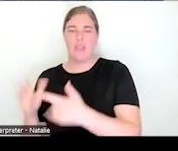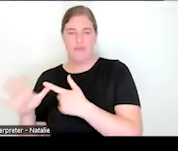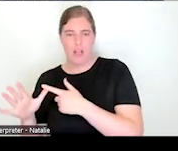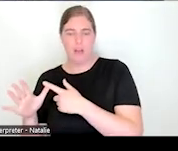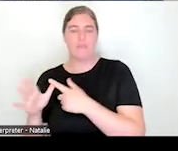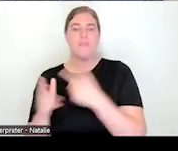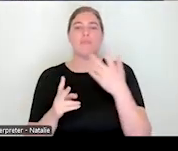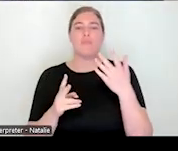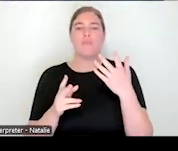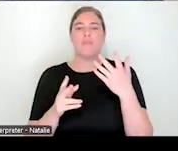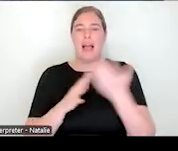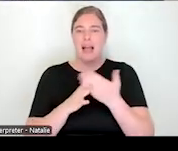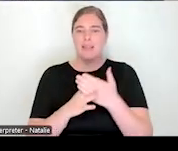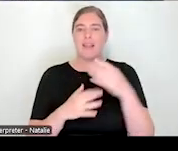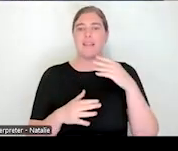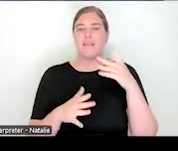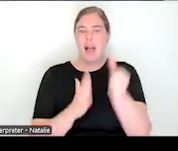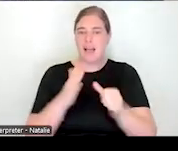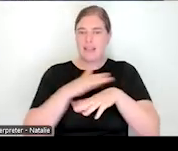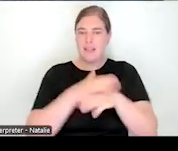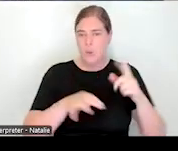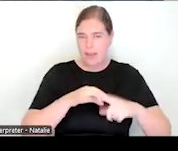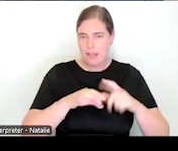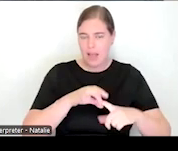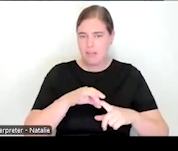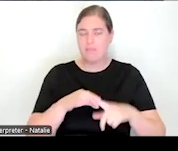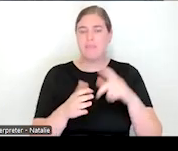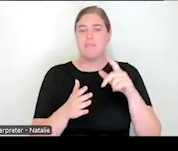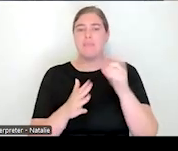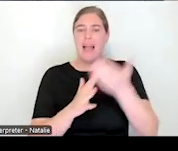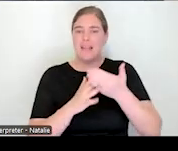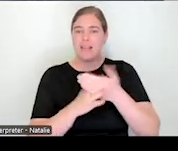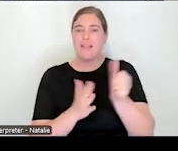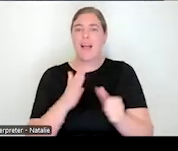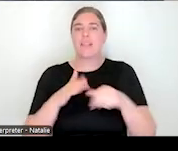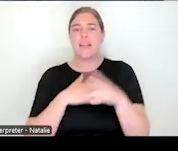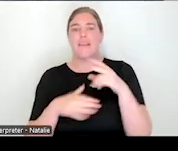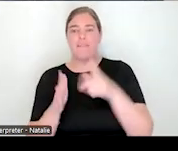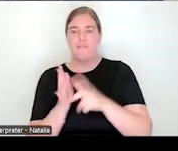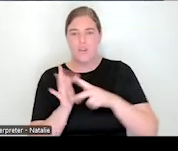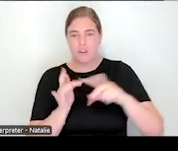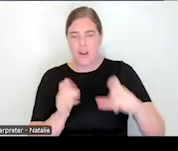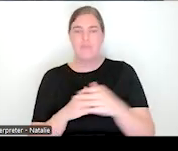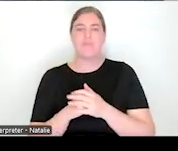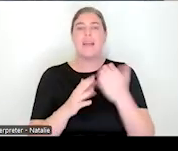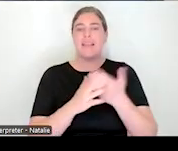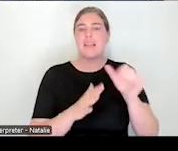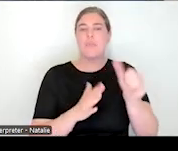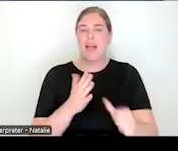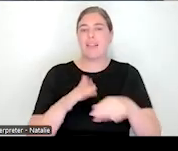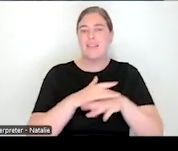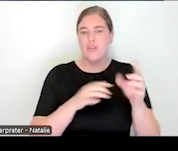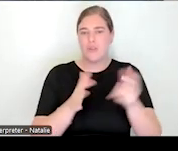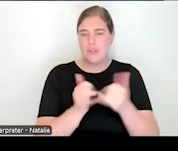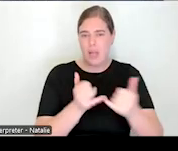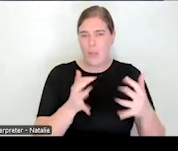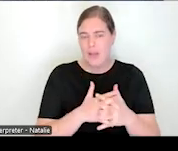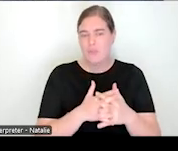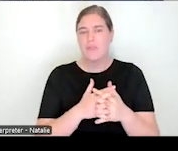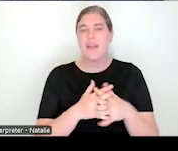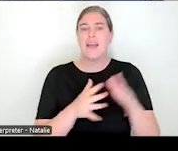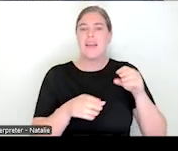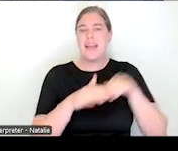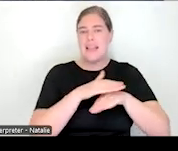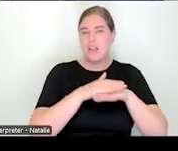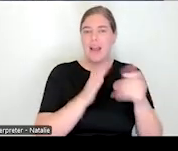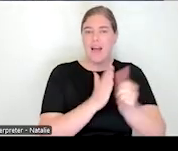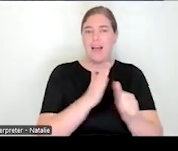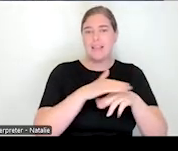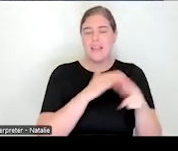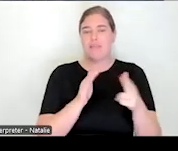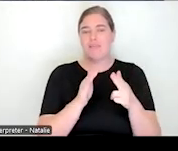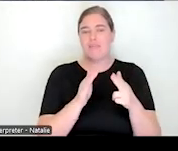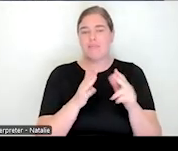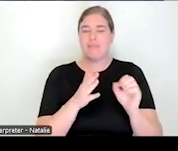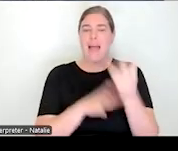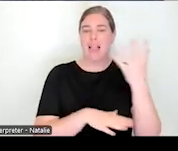Access Arts in Queensland, DATA in WA, Inside Arts in Alice Springs, so collectively they are